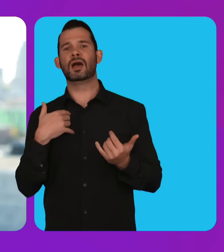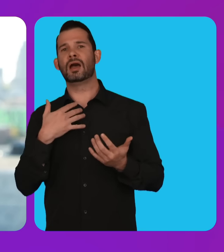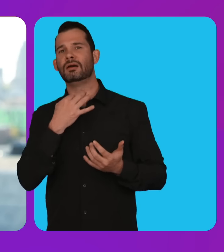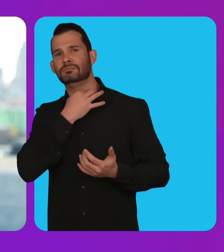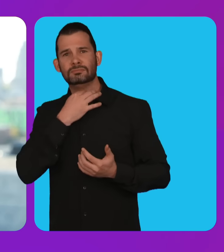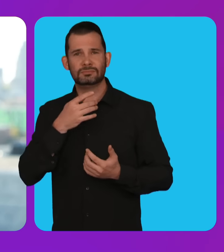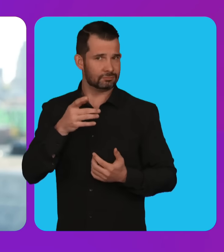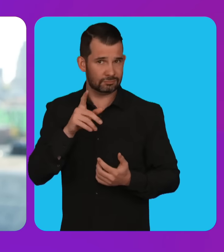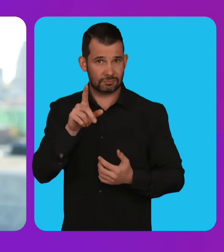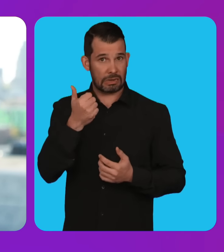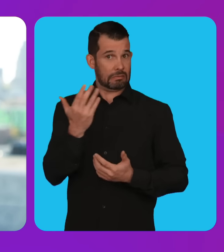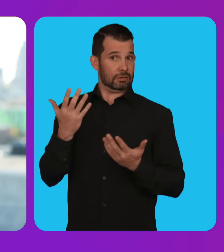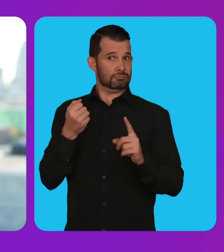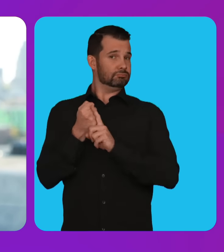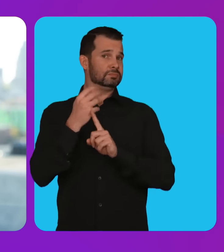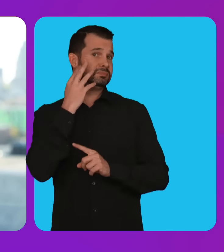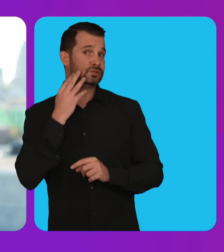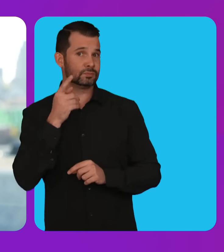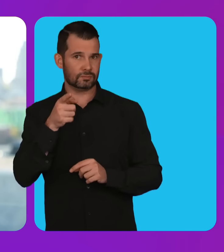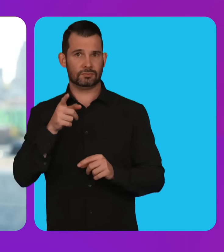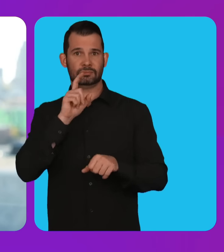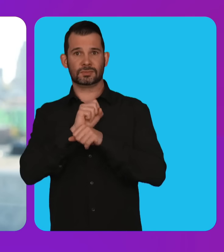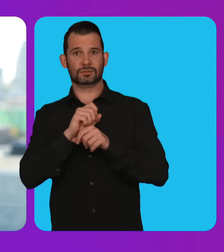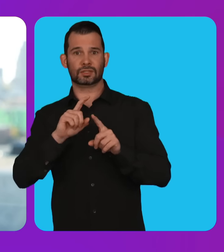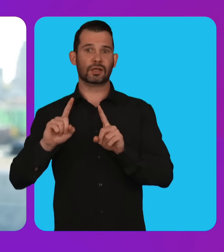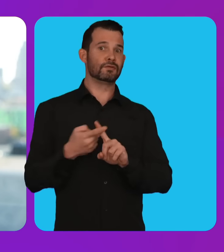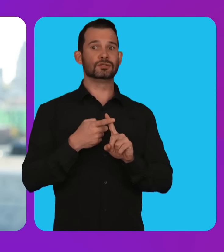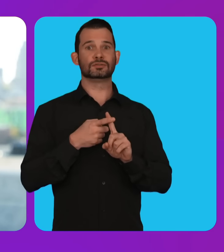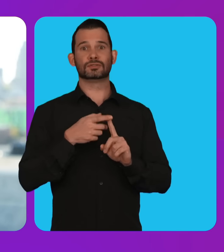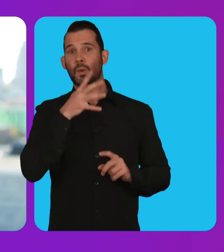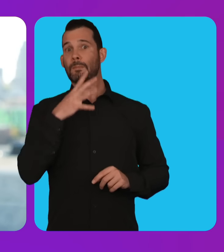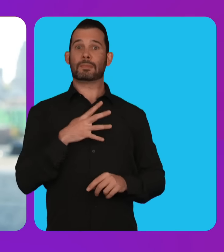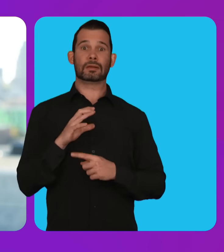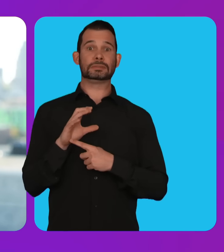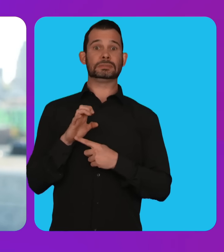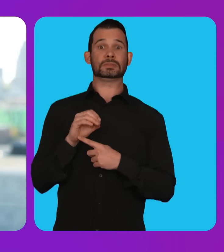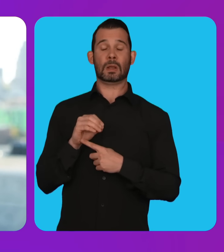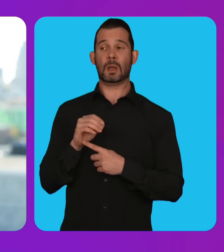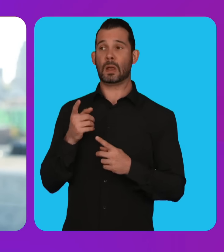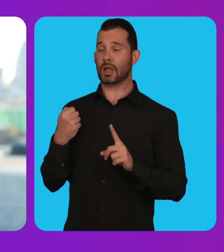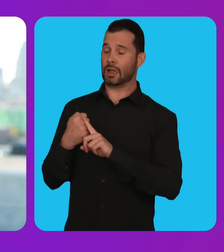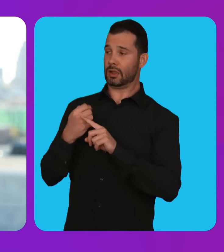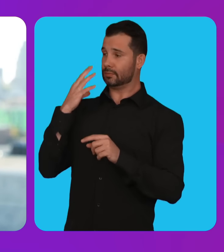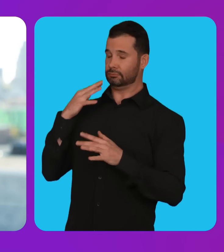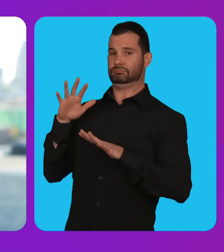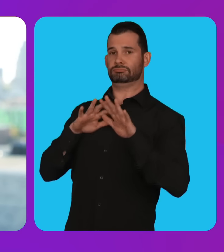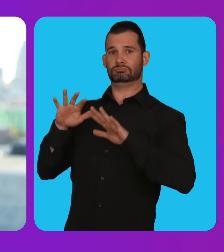I'm wondering if there was anything you experienced from being the first woman CEO that you